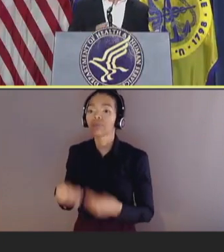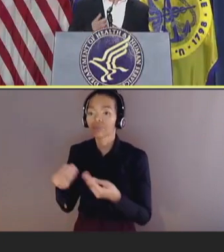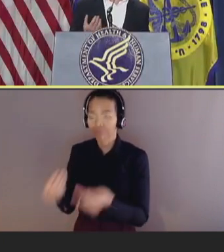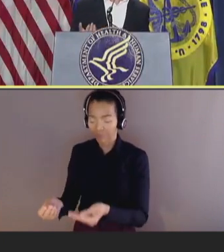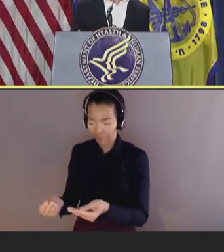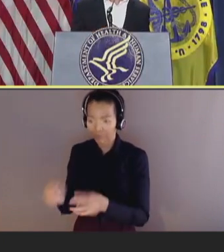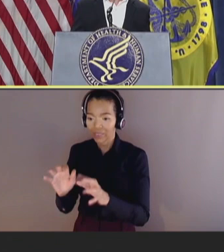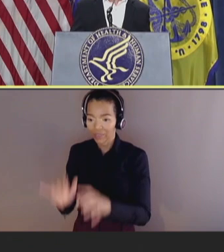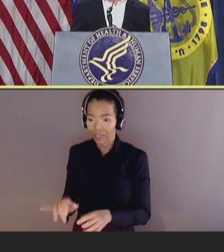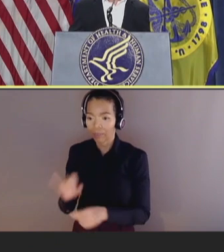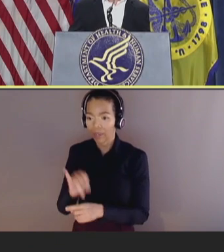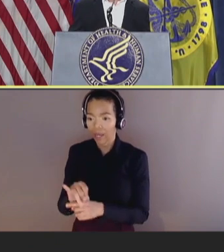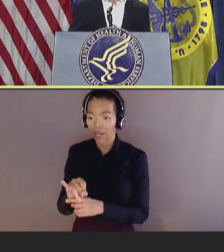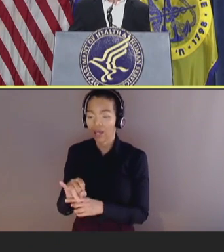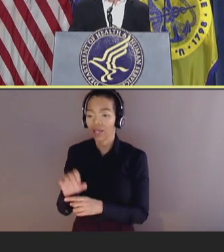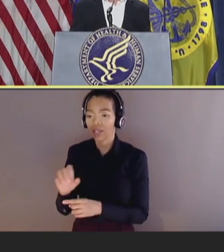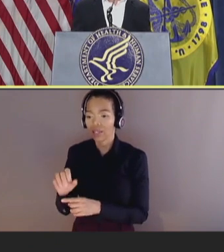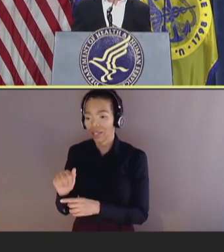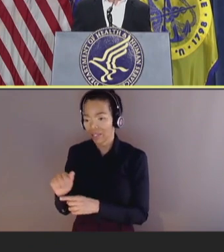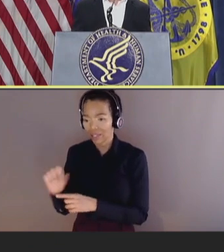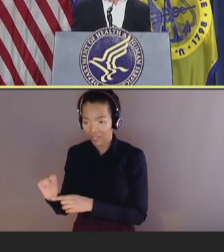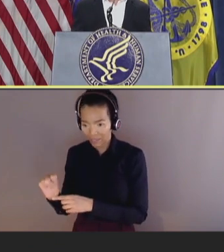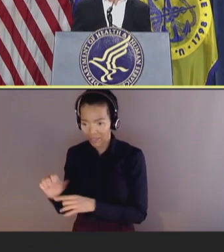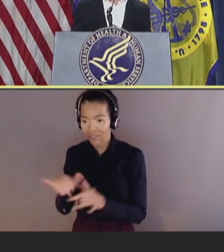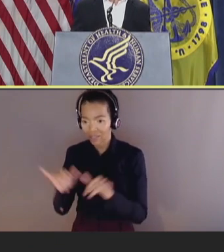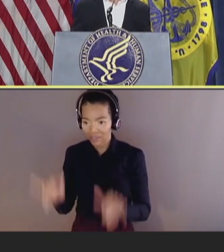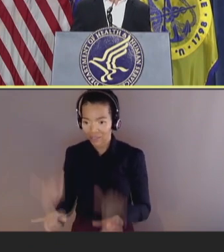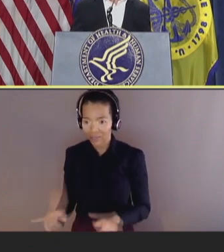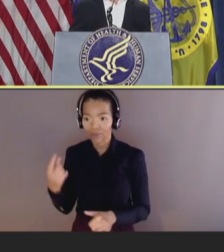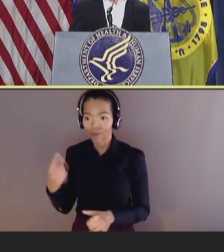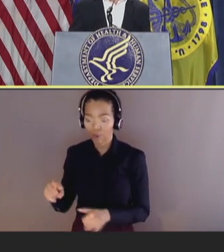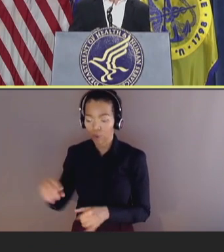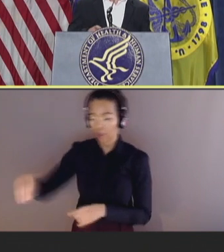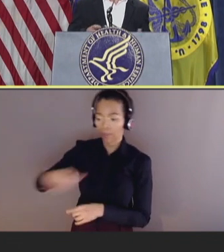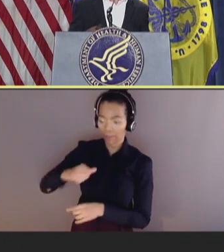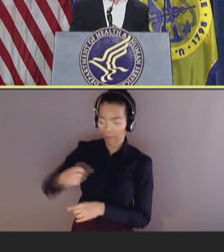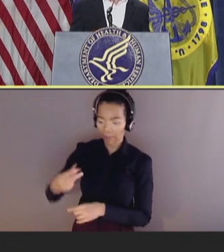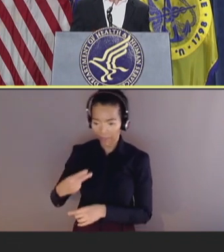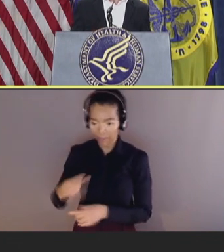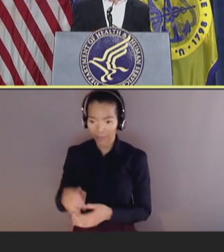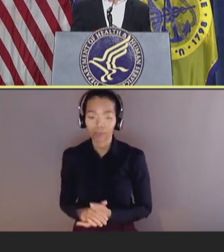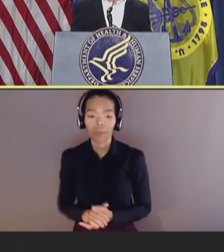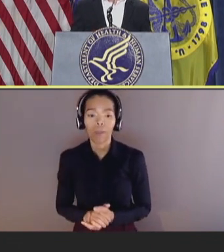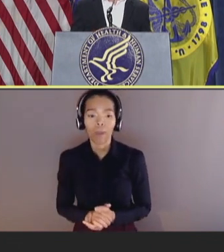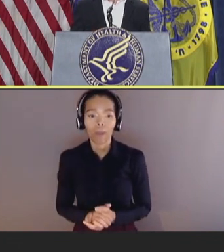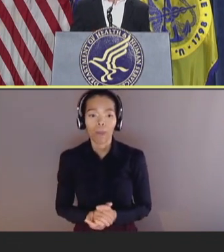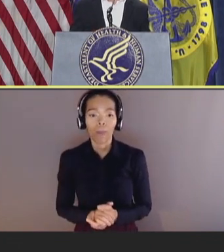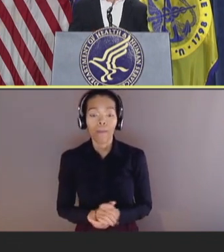as well as submit for reimbursement. And speaking of that reimbursement process,